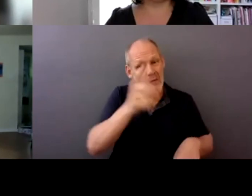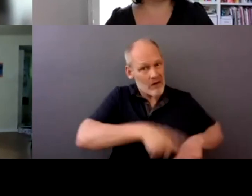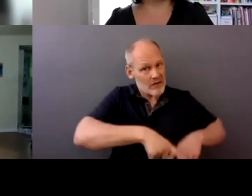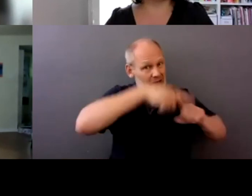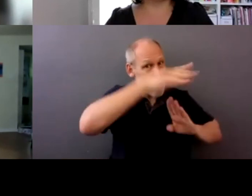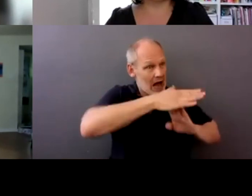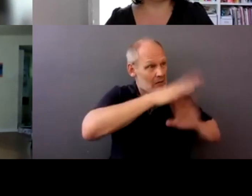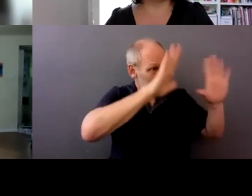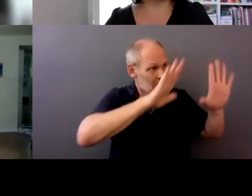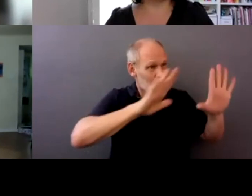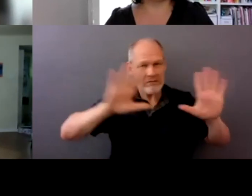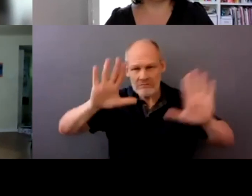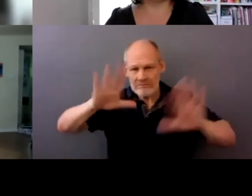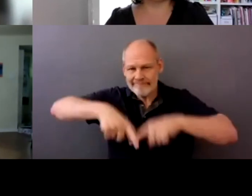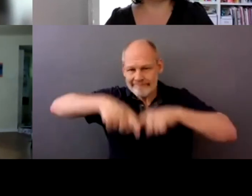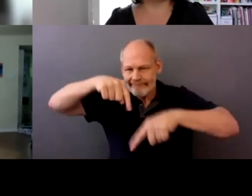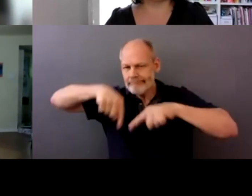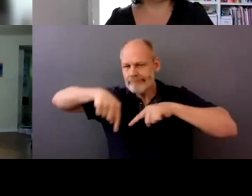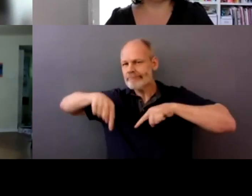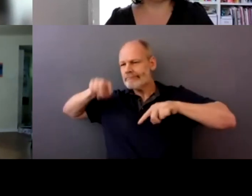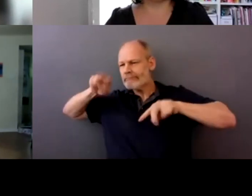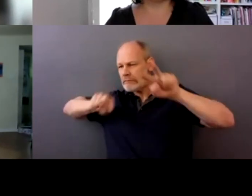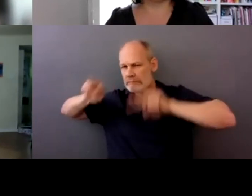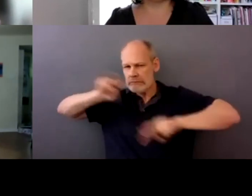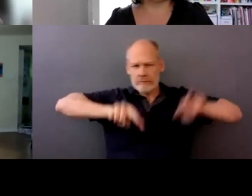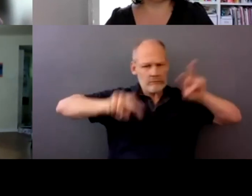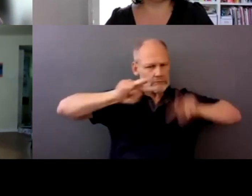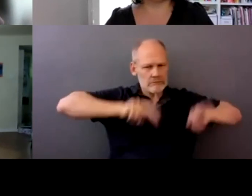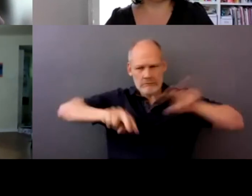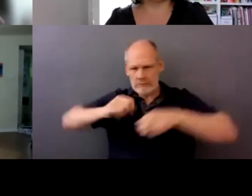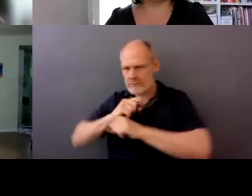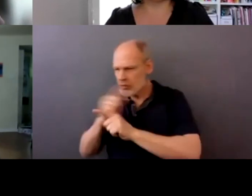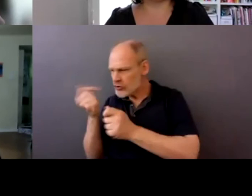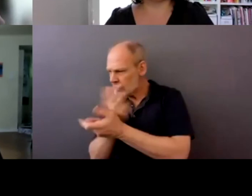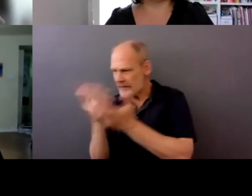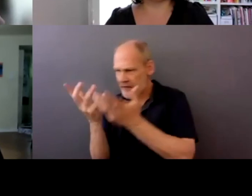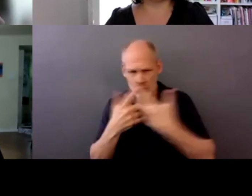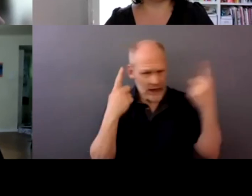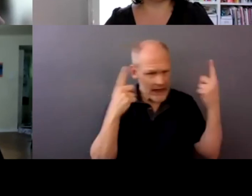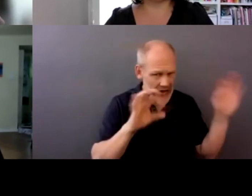Hopefully through that evaluation process, we are able to see the successes of these